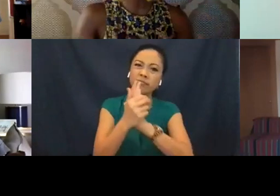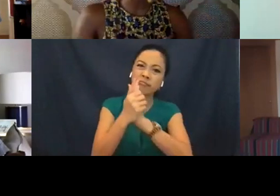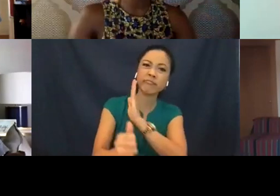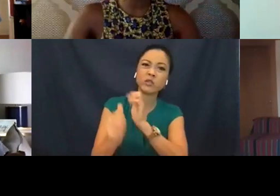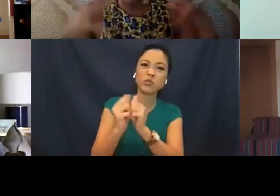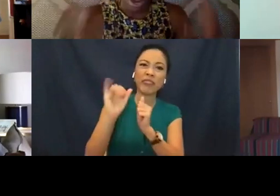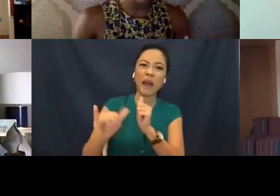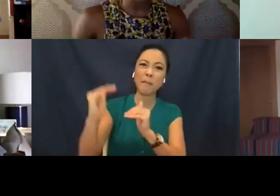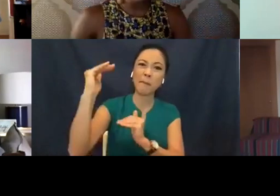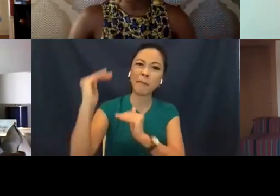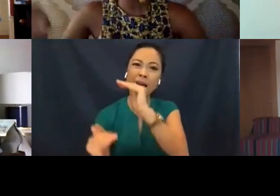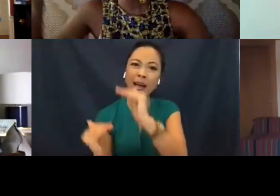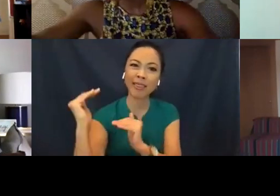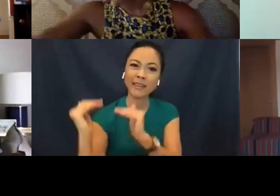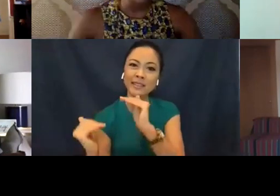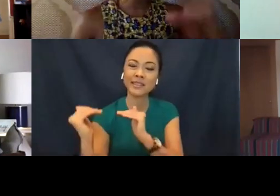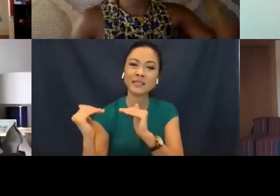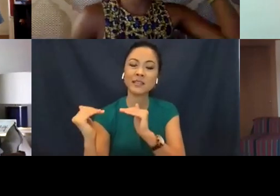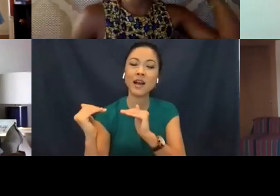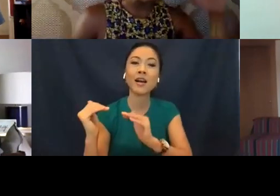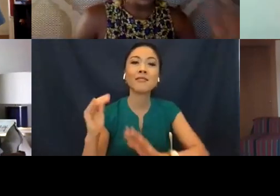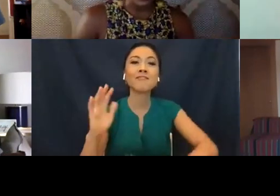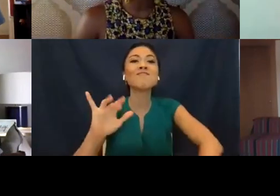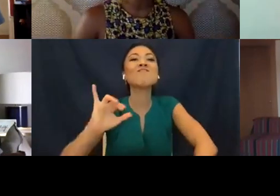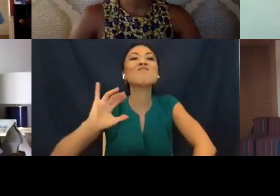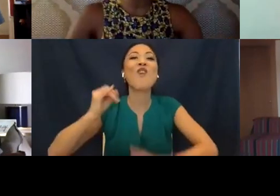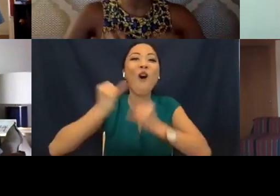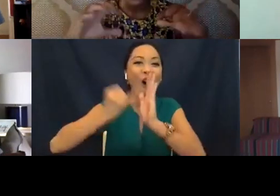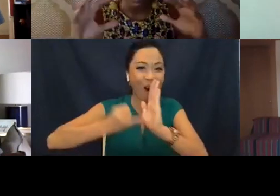together and the project proposal, we make the phone calls, we gather the resources,